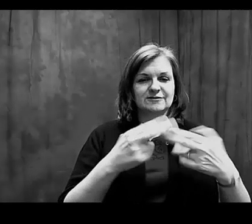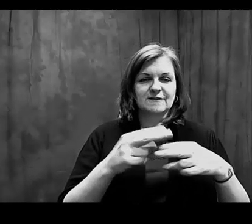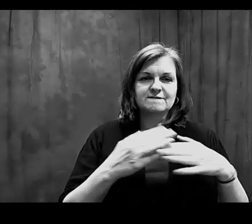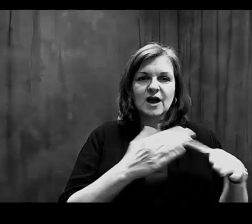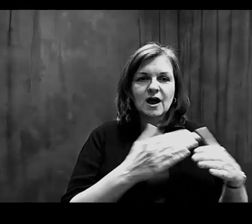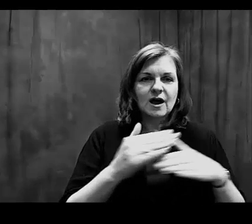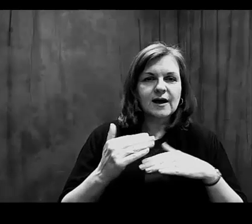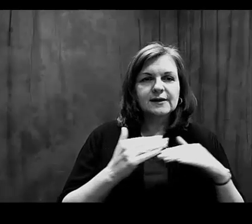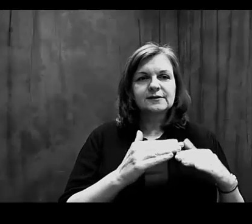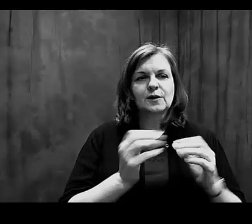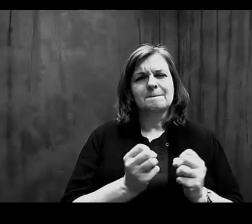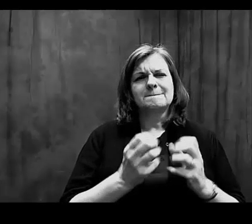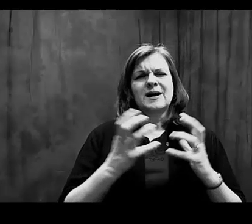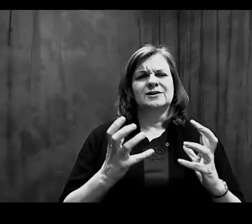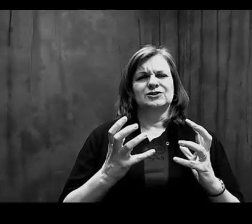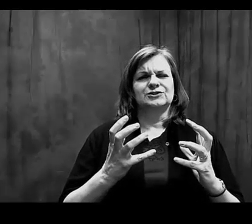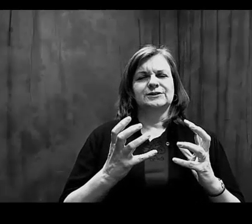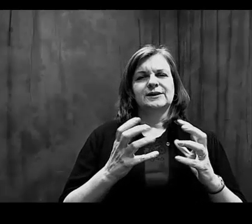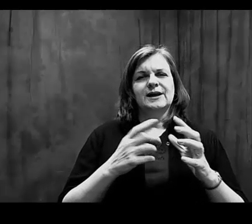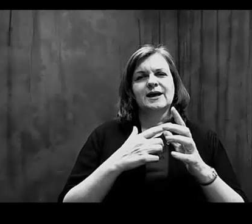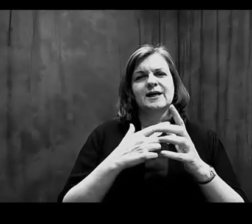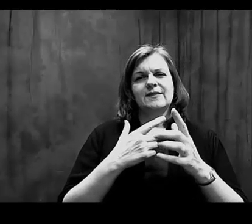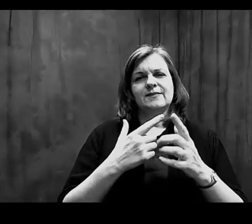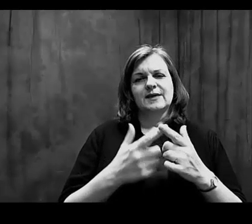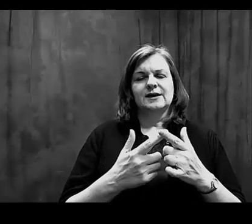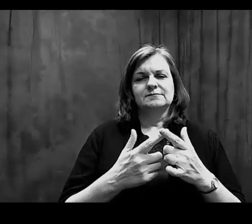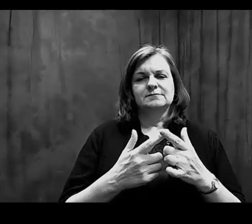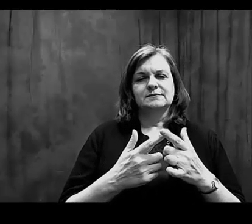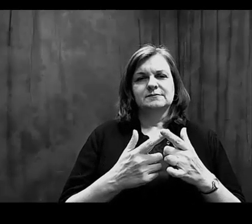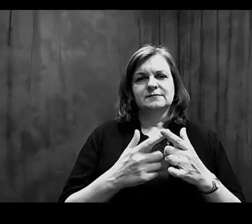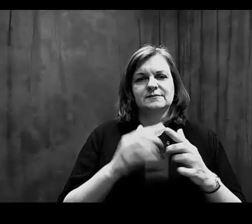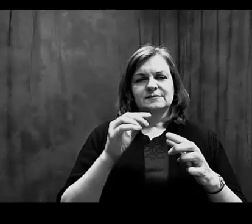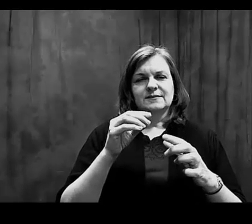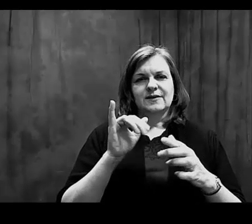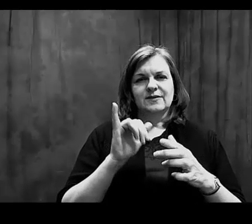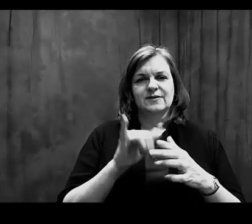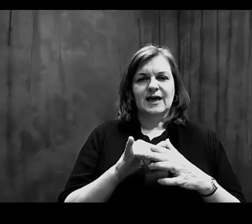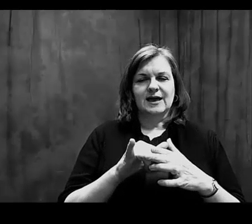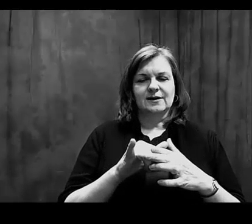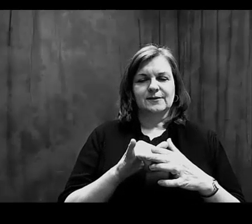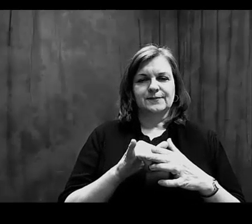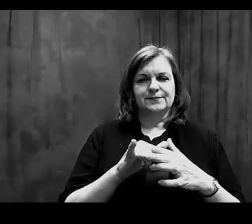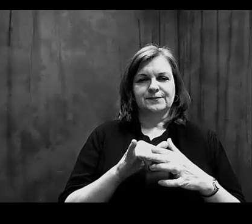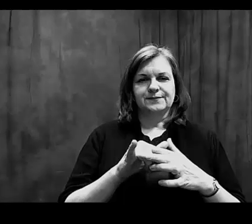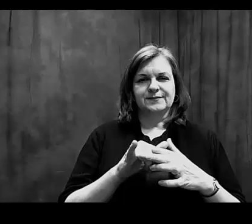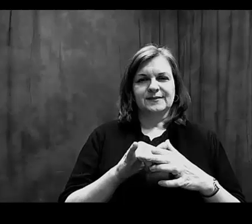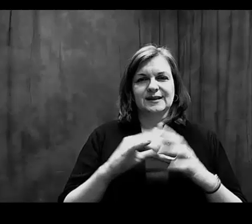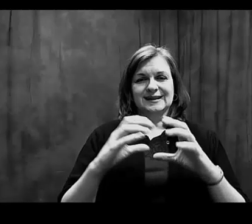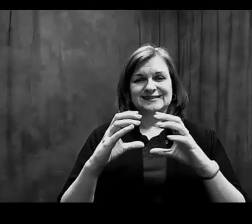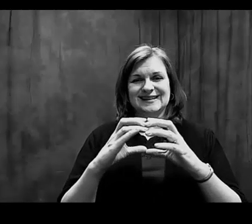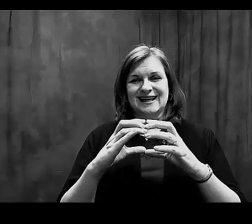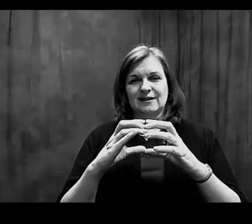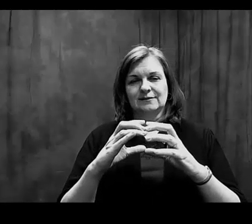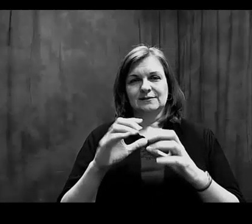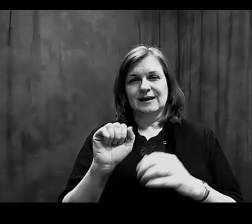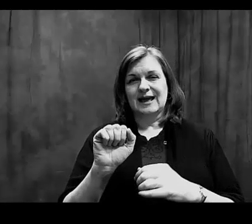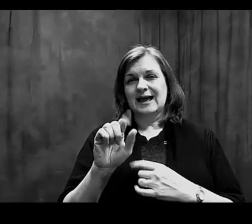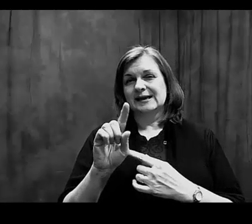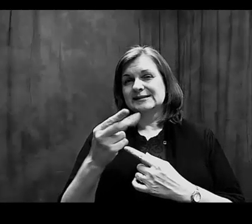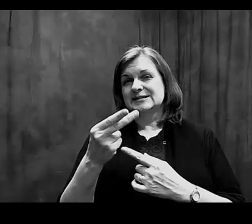we are going to have so many cells that the property that we know as cell adhesion